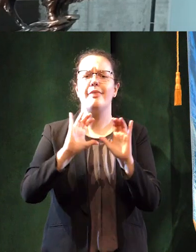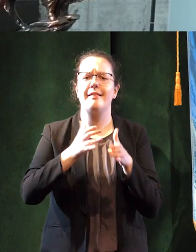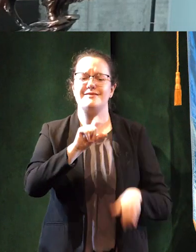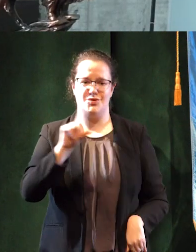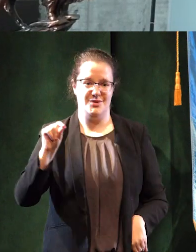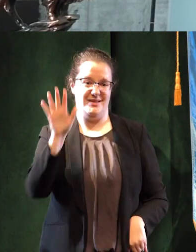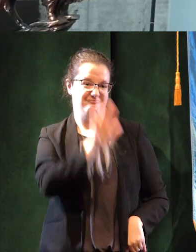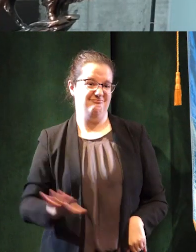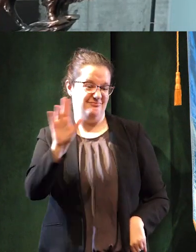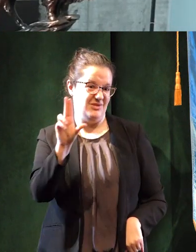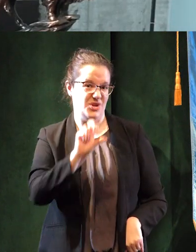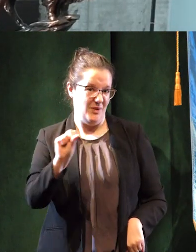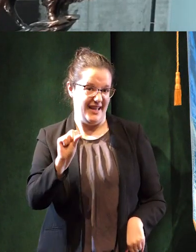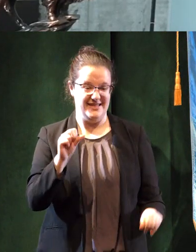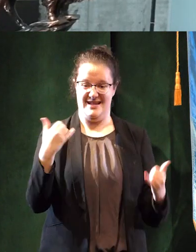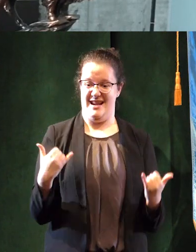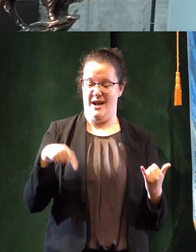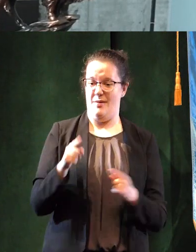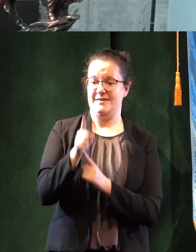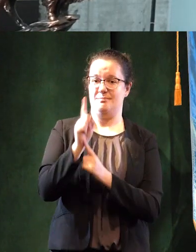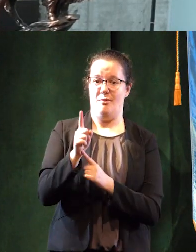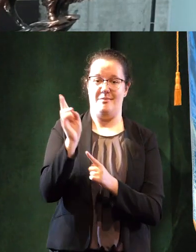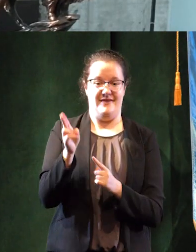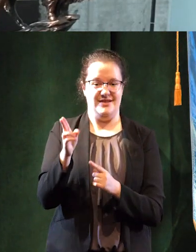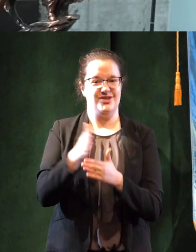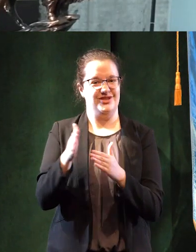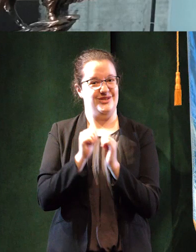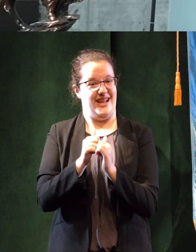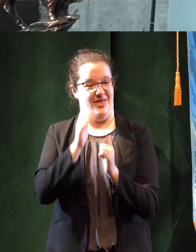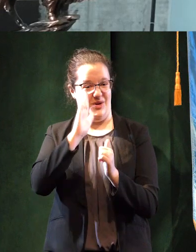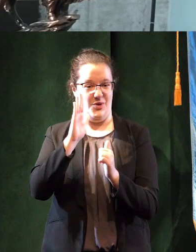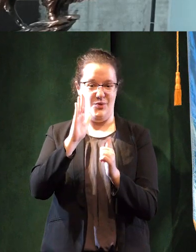nation in a shared moment of history that will define a generation I can